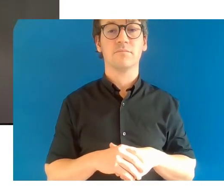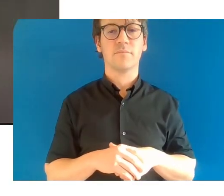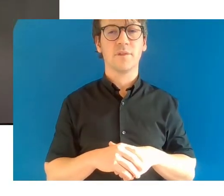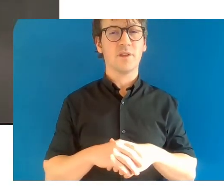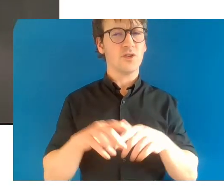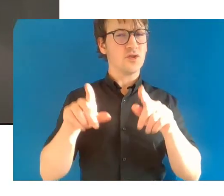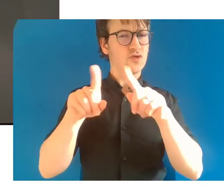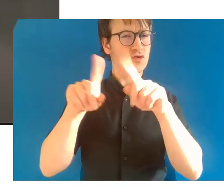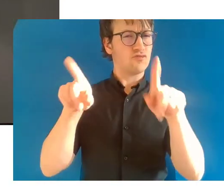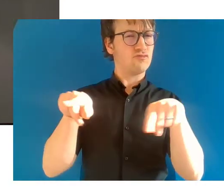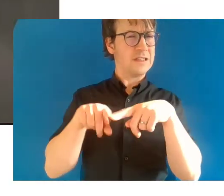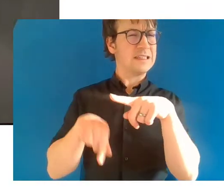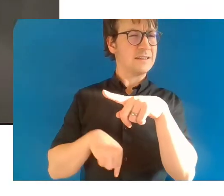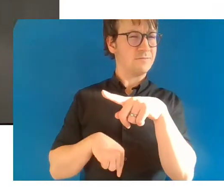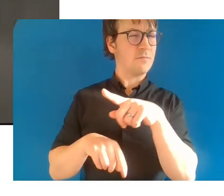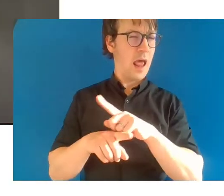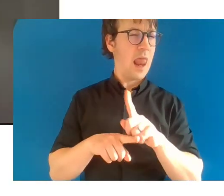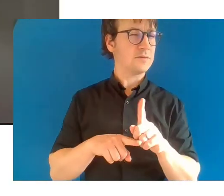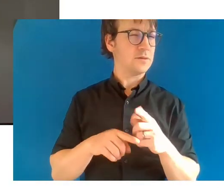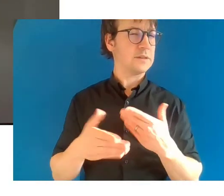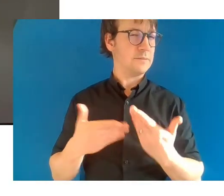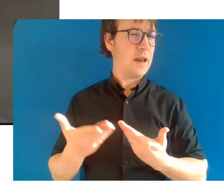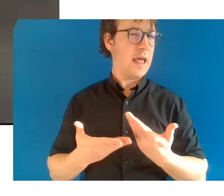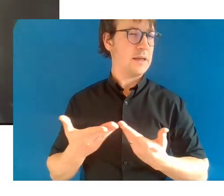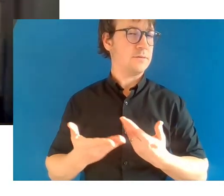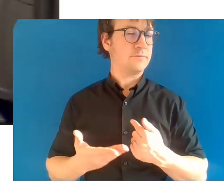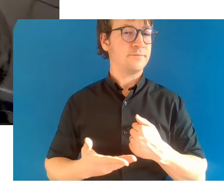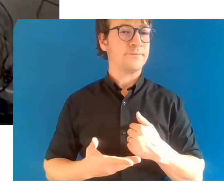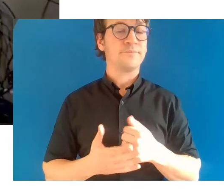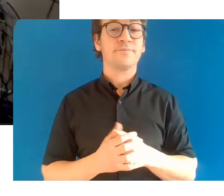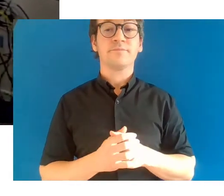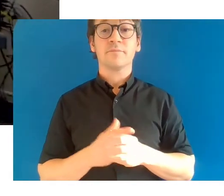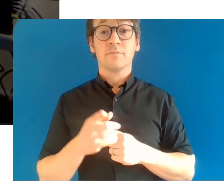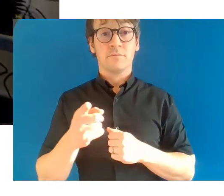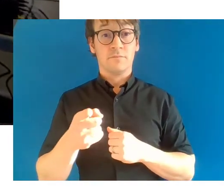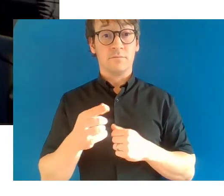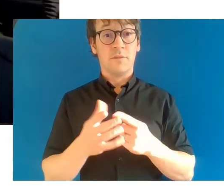We'll see that screen there and I'll explain some of the stuff about the data.